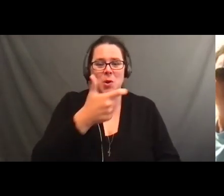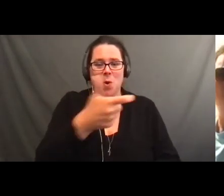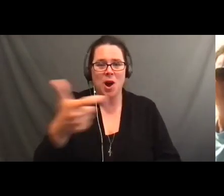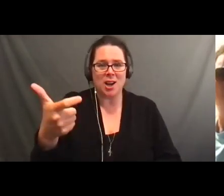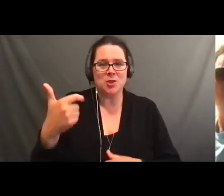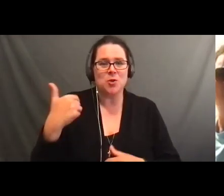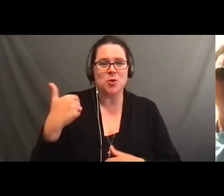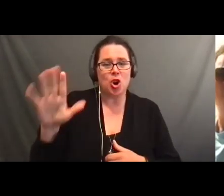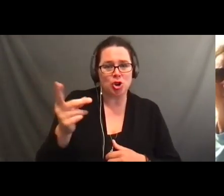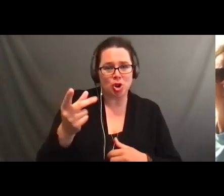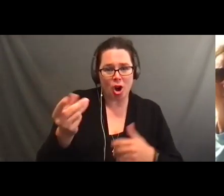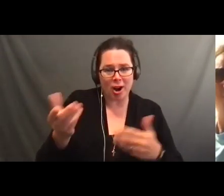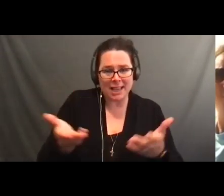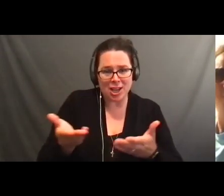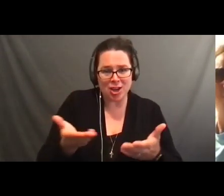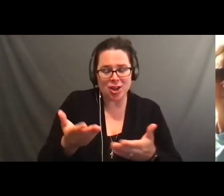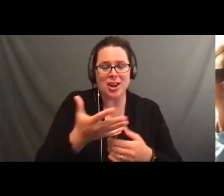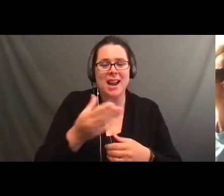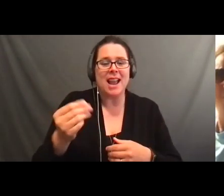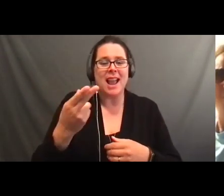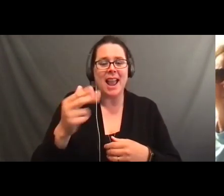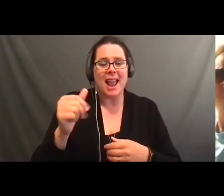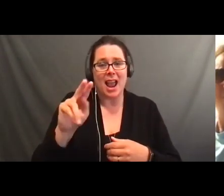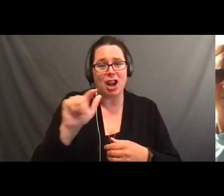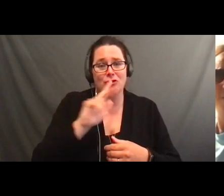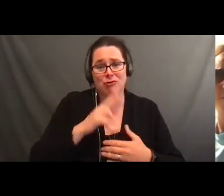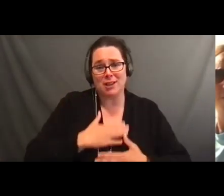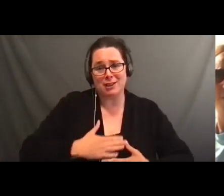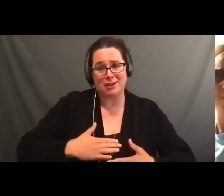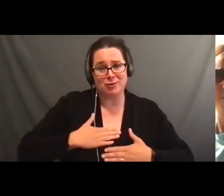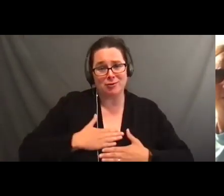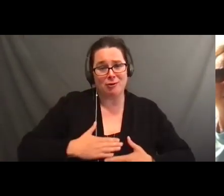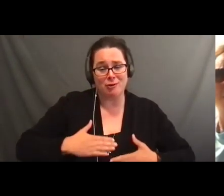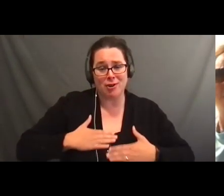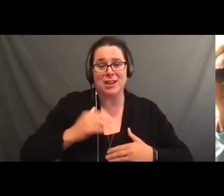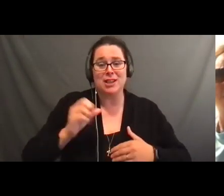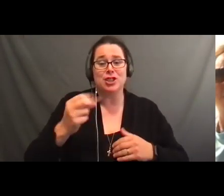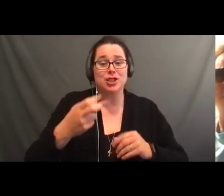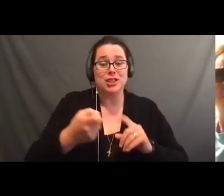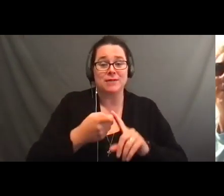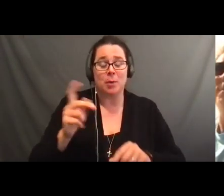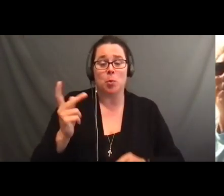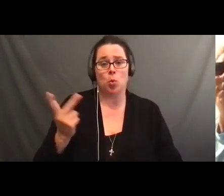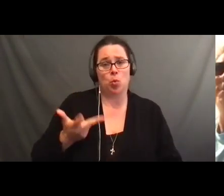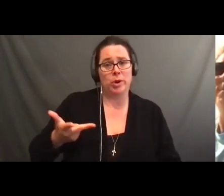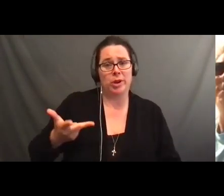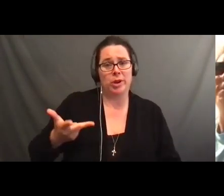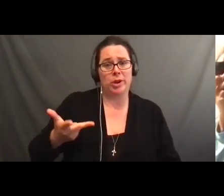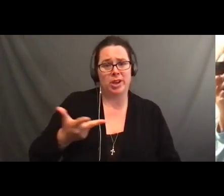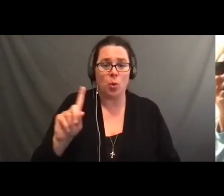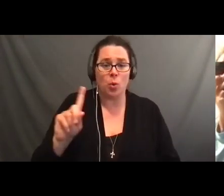her dog here and she really enjoyed it. She is from Kansas.